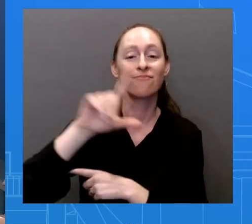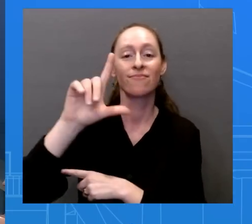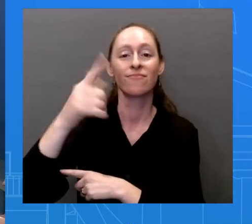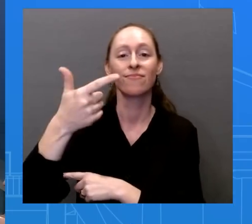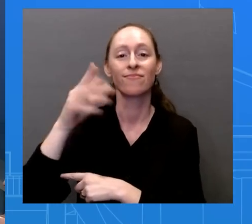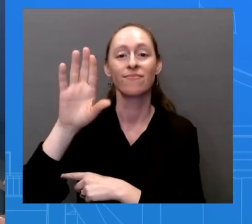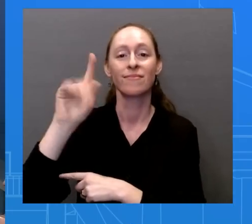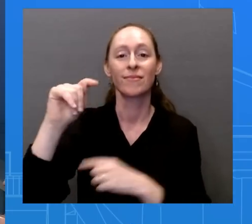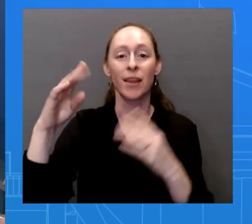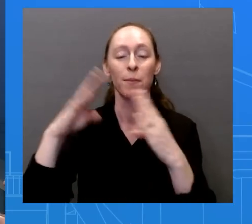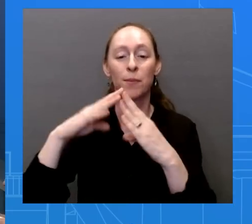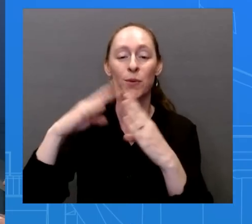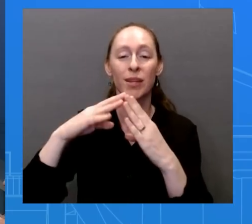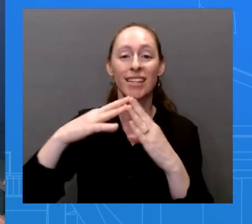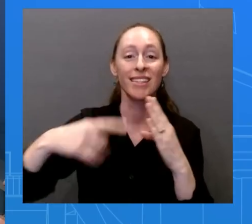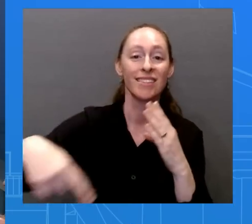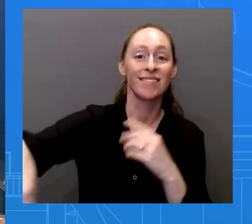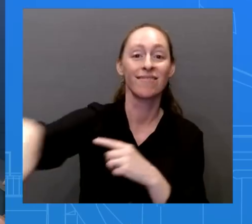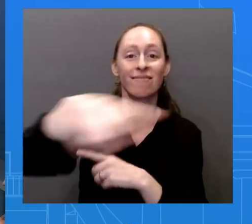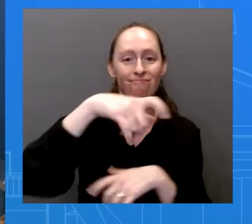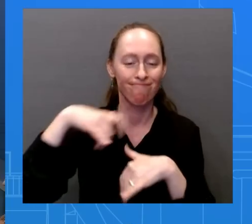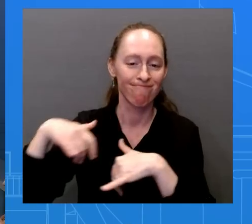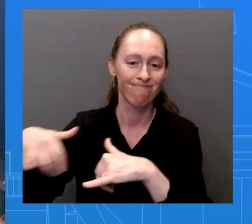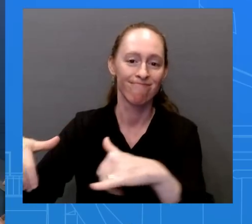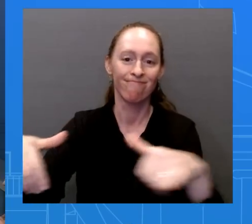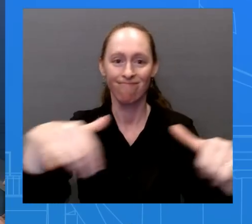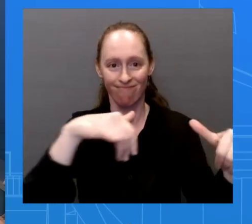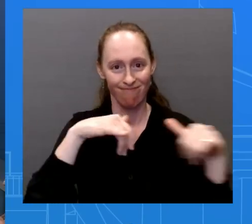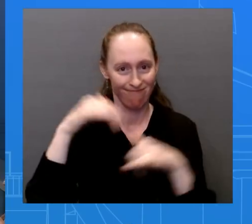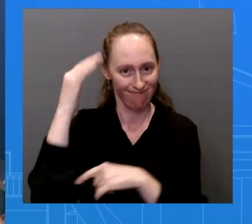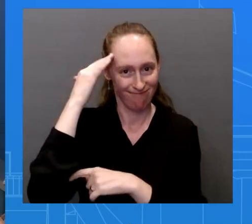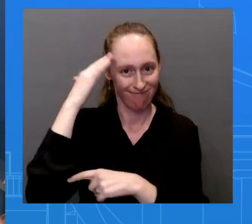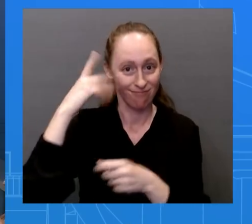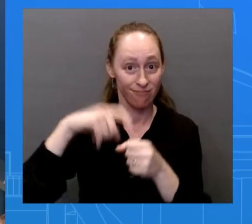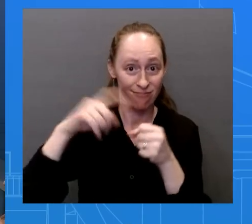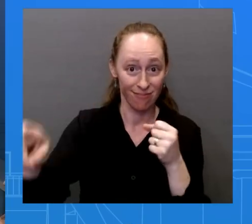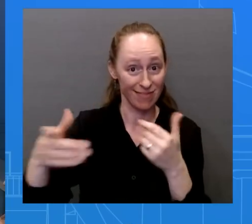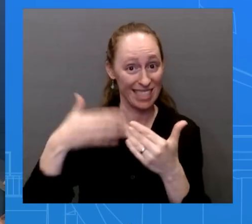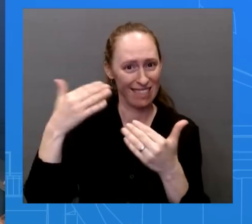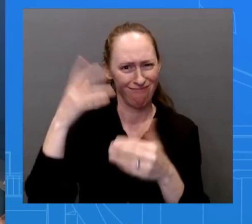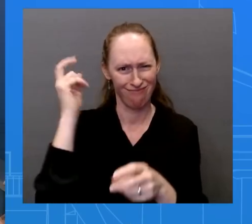Being gay in my family wasn't something that you mentioned out loud or celebrated.